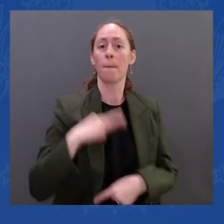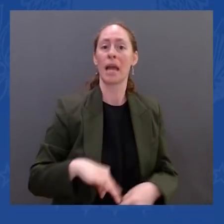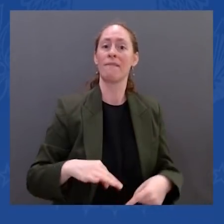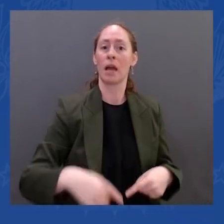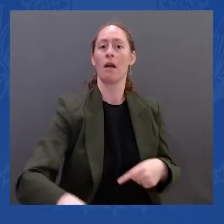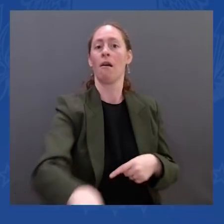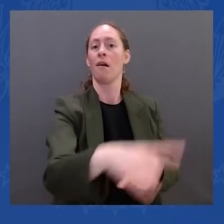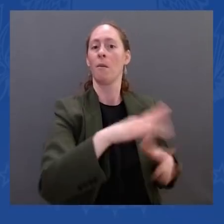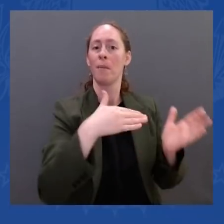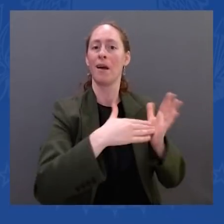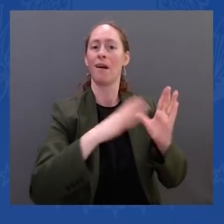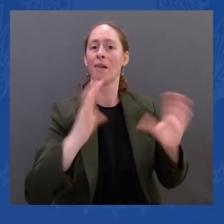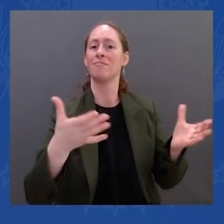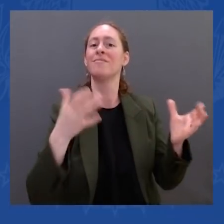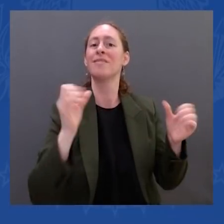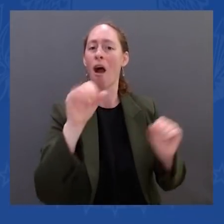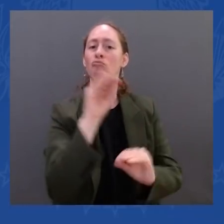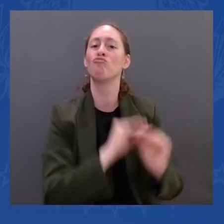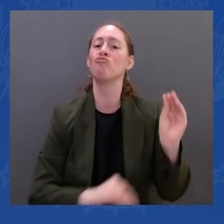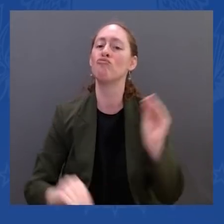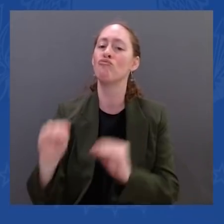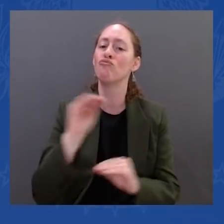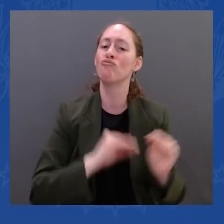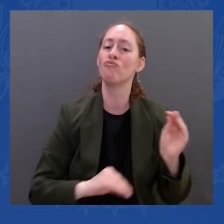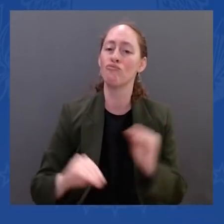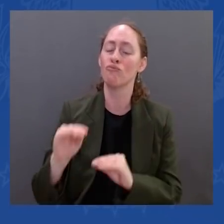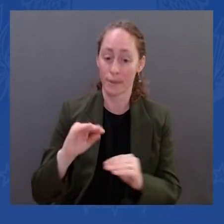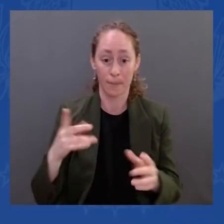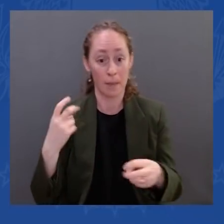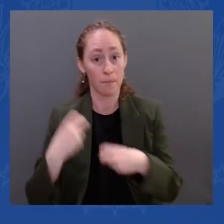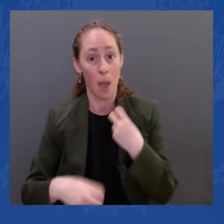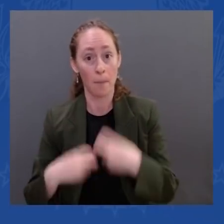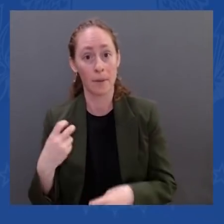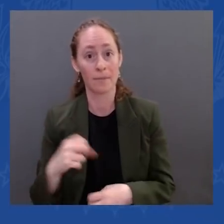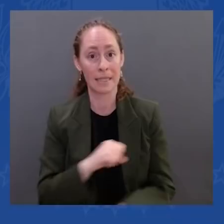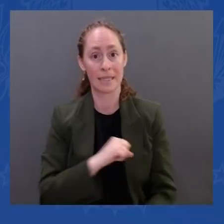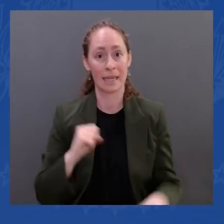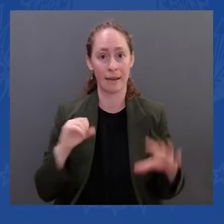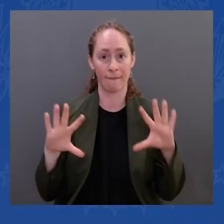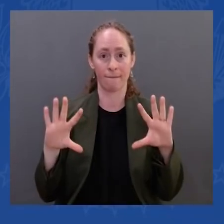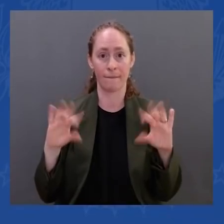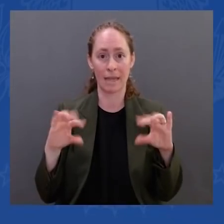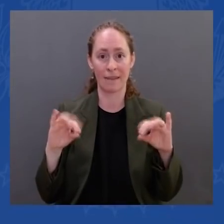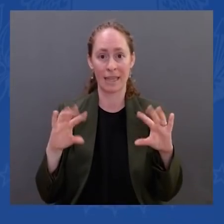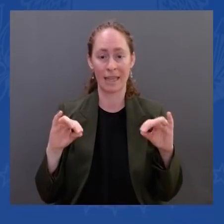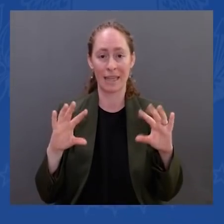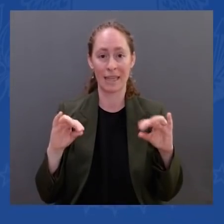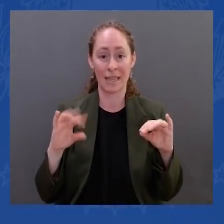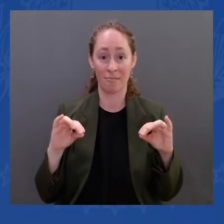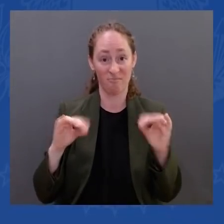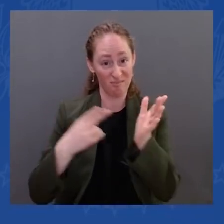it means we have 50 presidents. And I'm having a little trouble getting some of these things passed. But we're not going to give up. We're going to keep pushing.